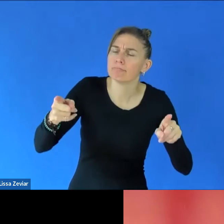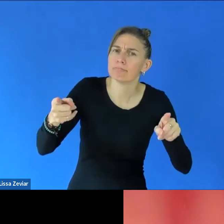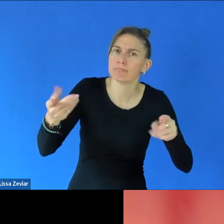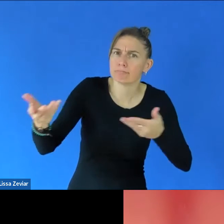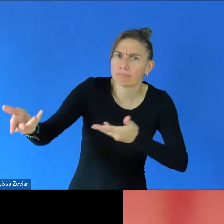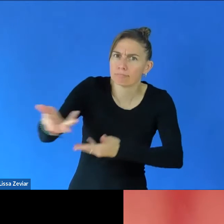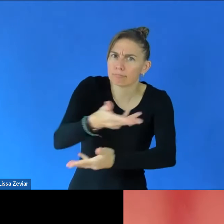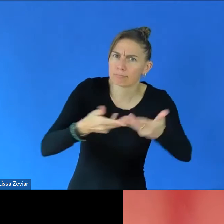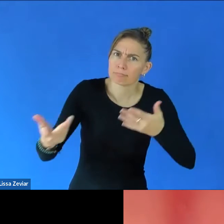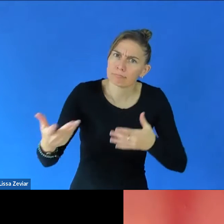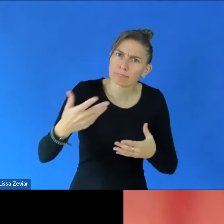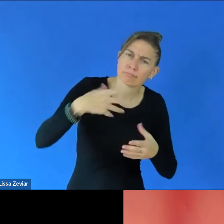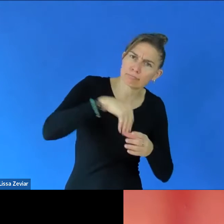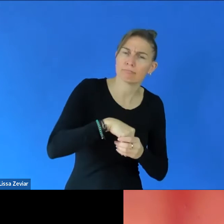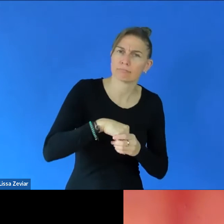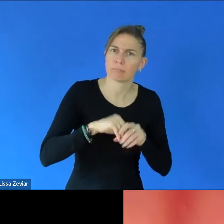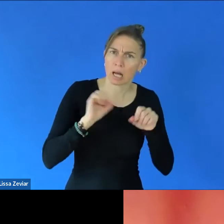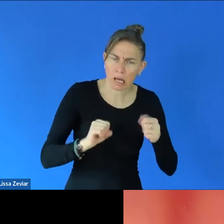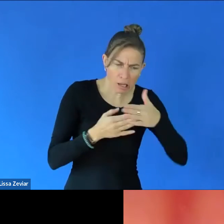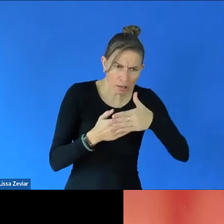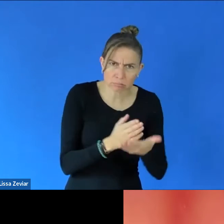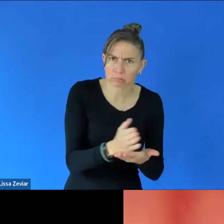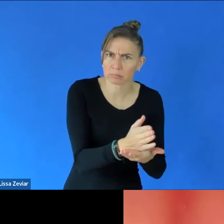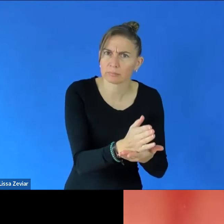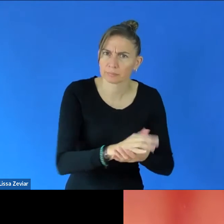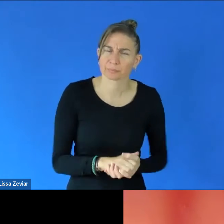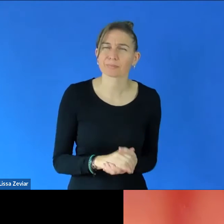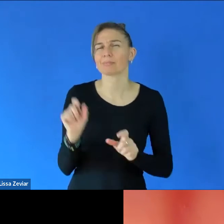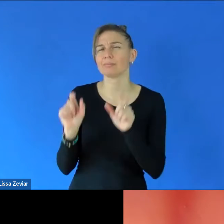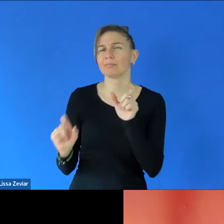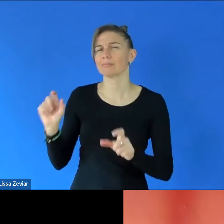You know that persons with disabilities have many challenges